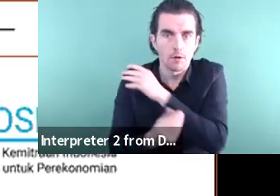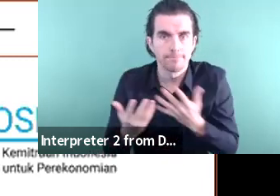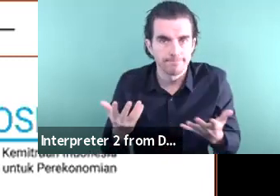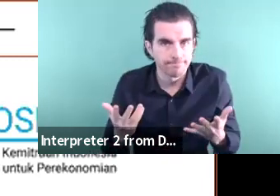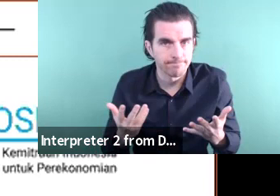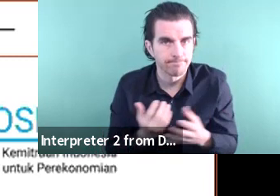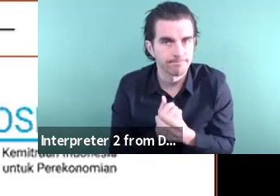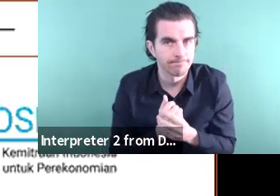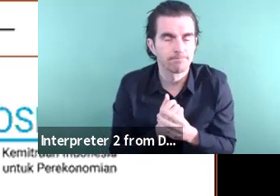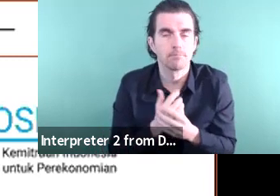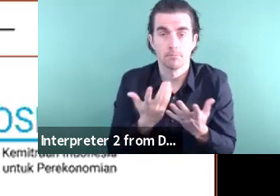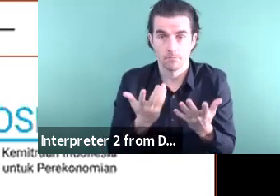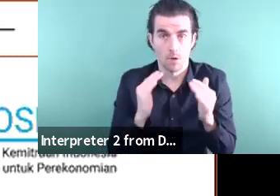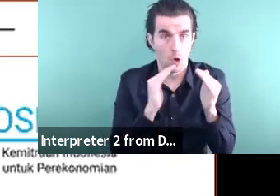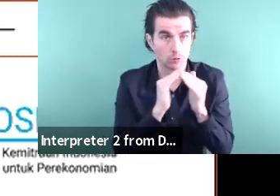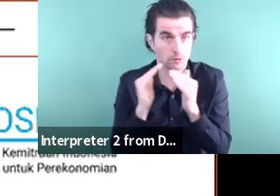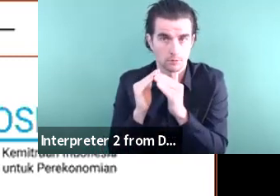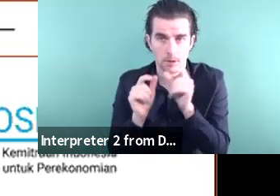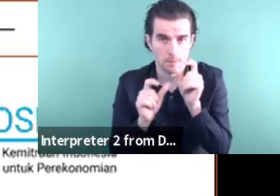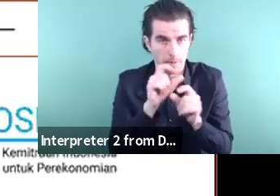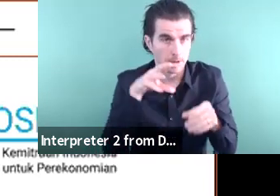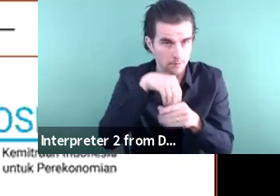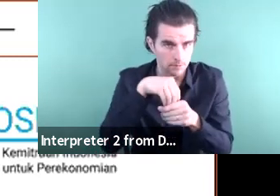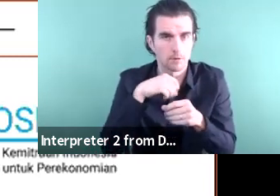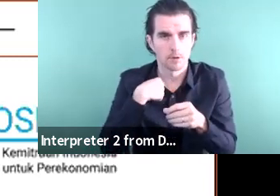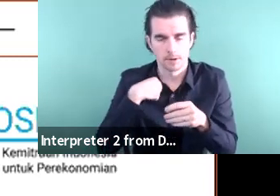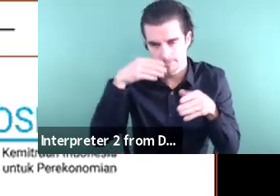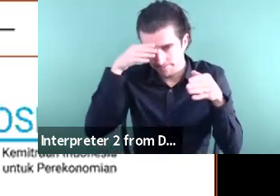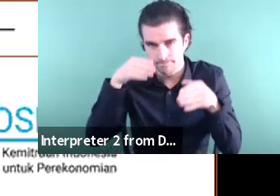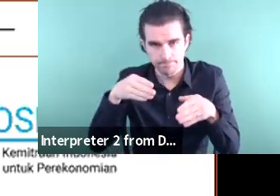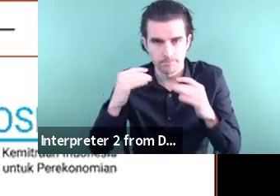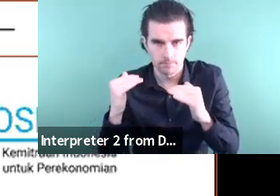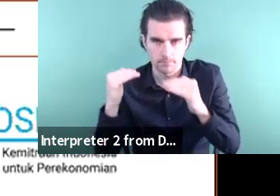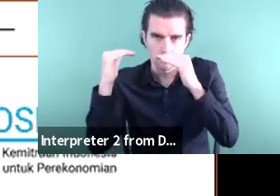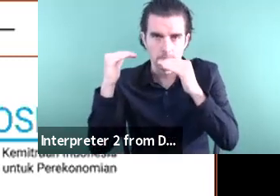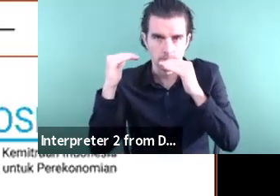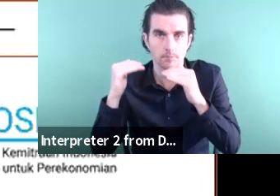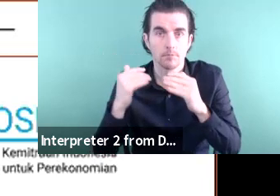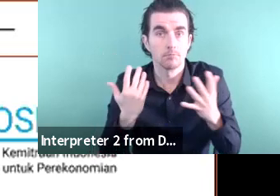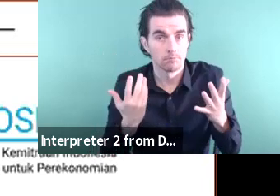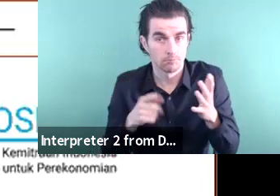poverty rate soars into thrice, three times higher than household without disability.